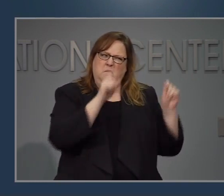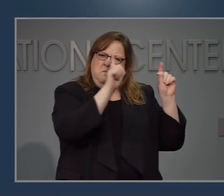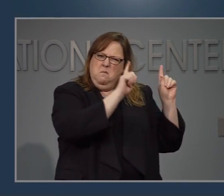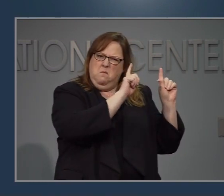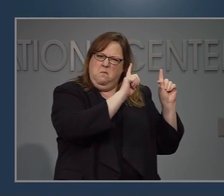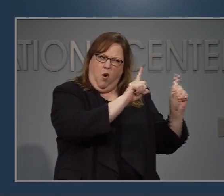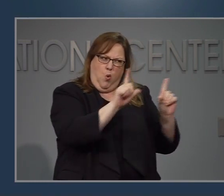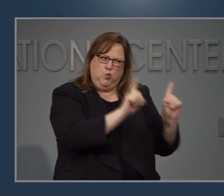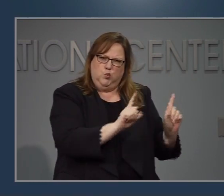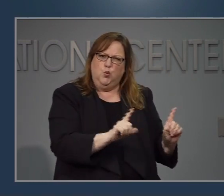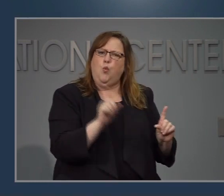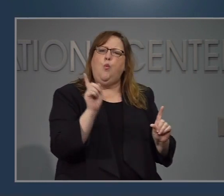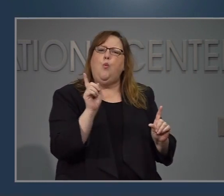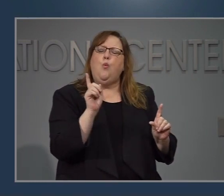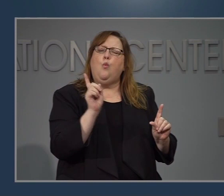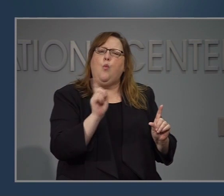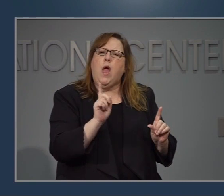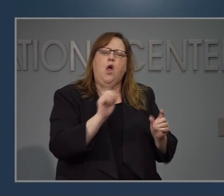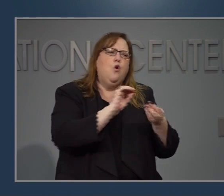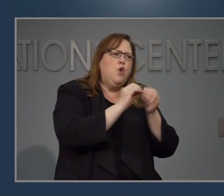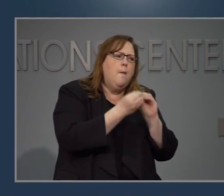LIST OF TESTING SITES ON OUR